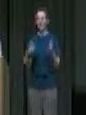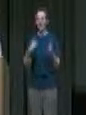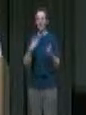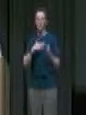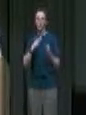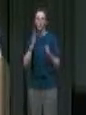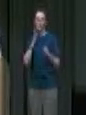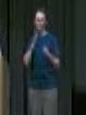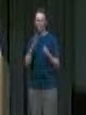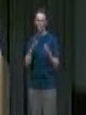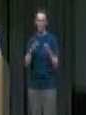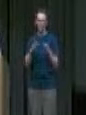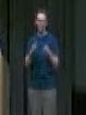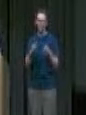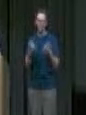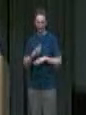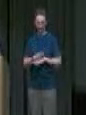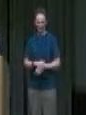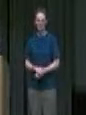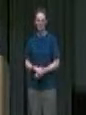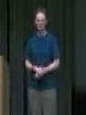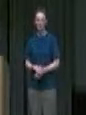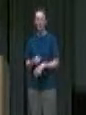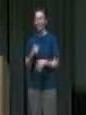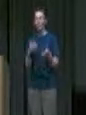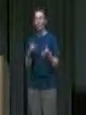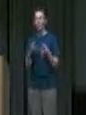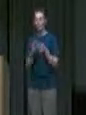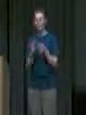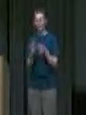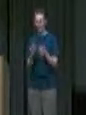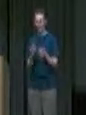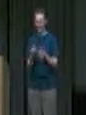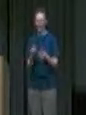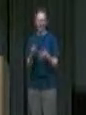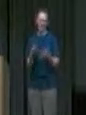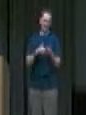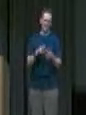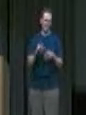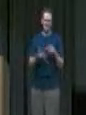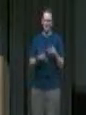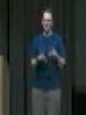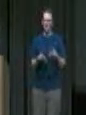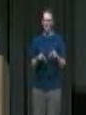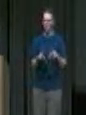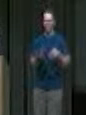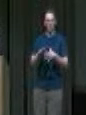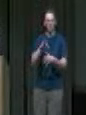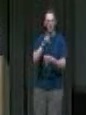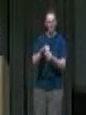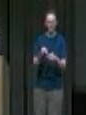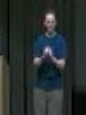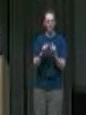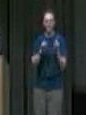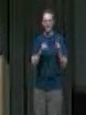today I do want to mention so uh for folks again that uh participated and attended the meeting the